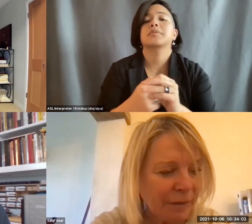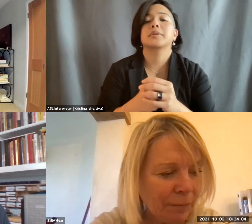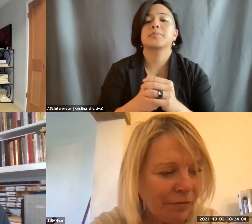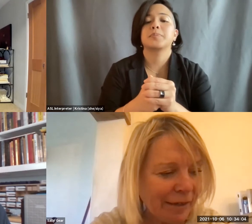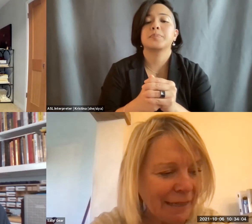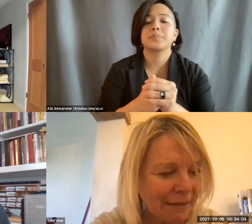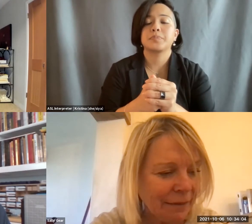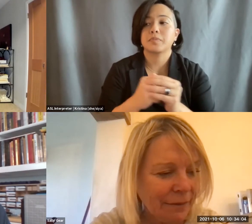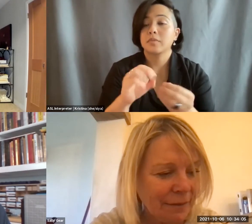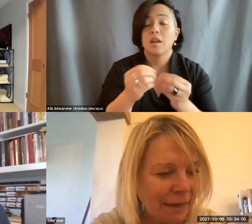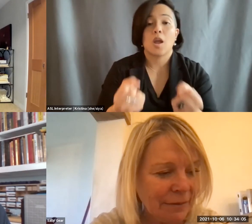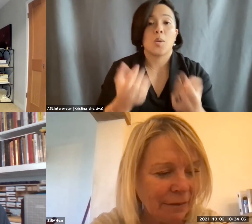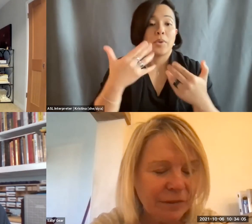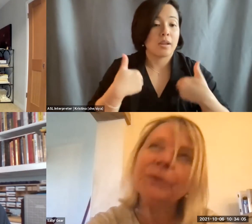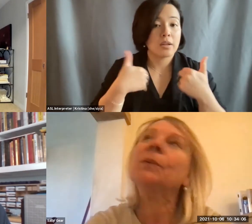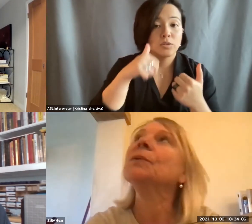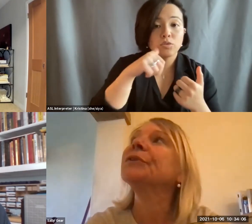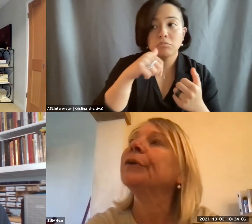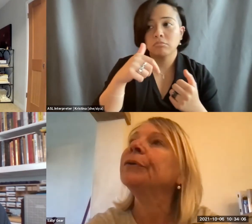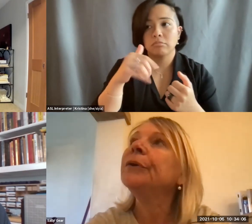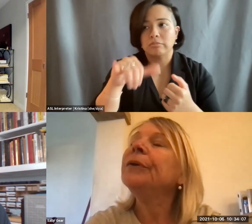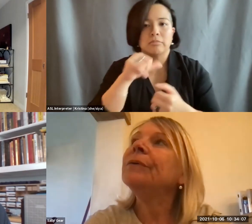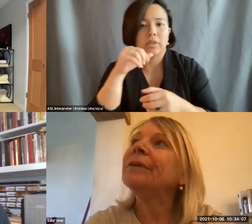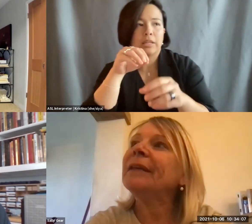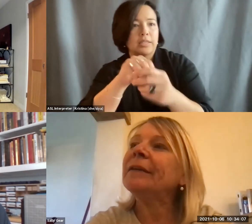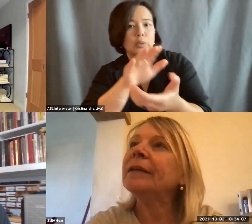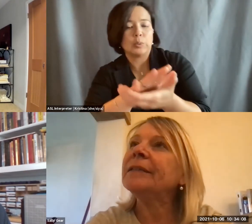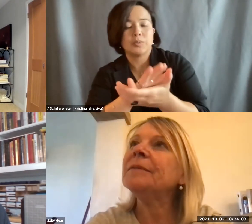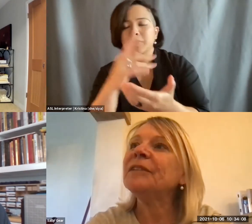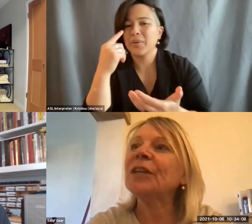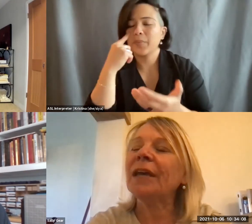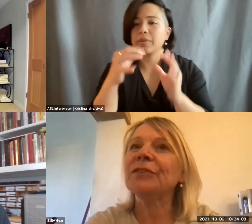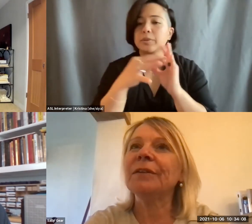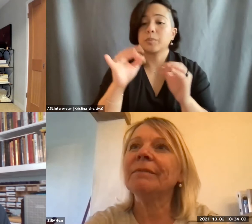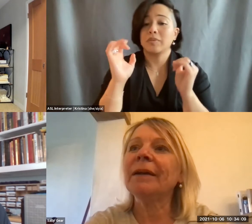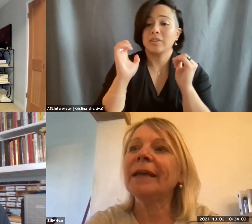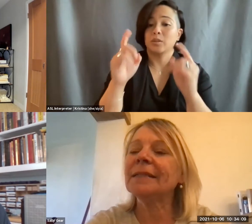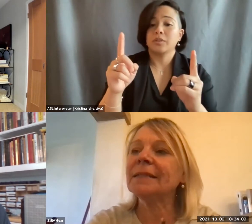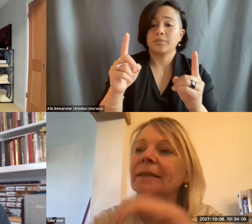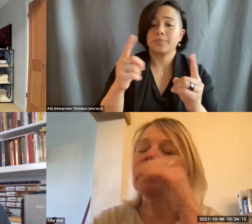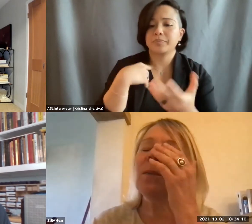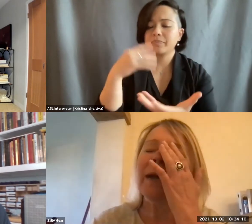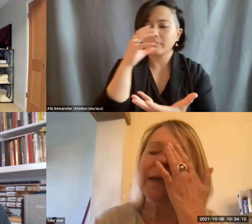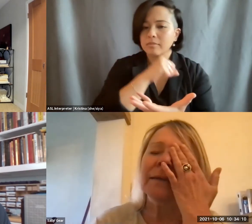the number of adolescent girls outside of school — so I think in terms of education, I guess in a way,